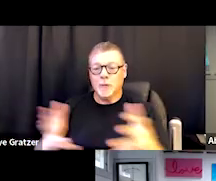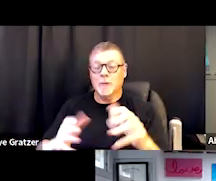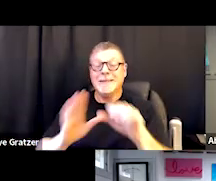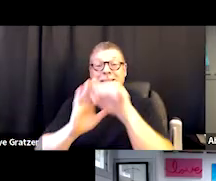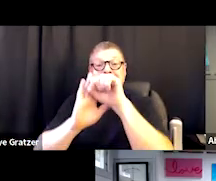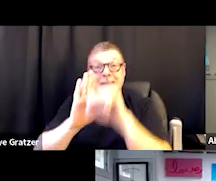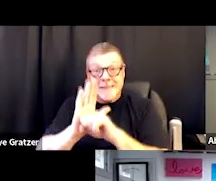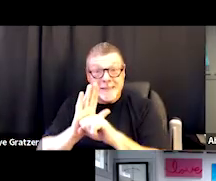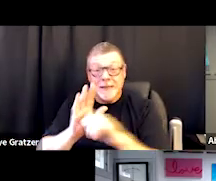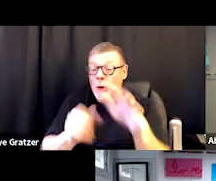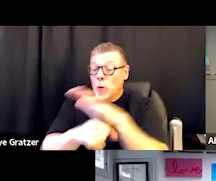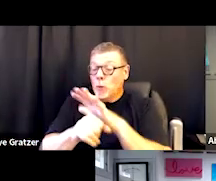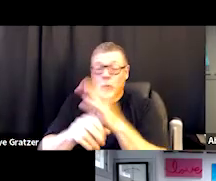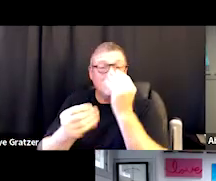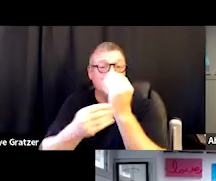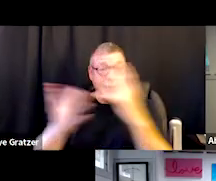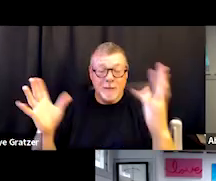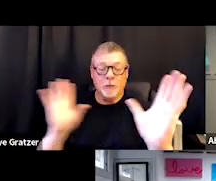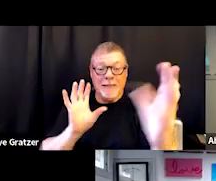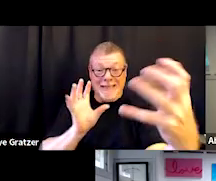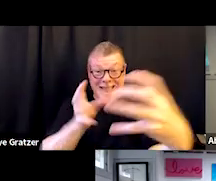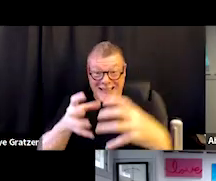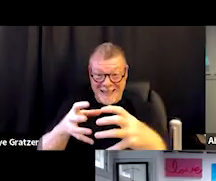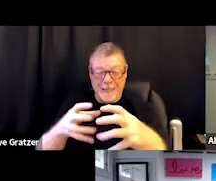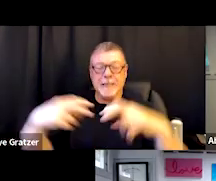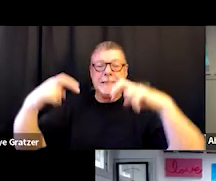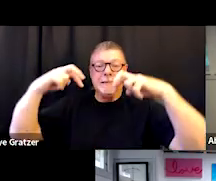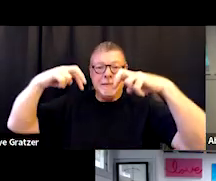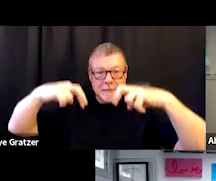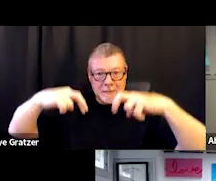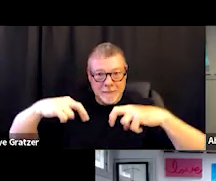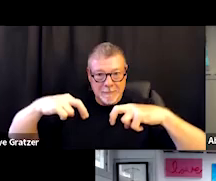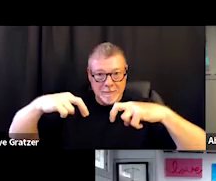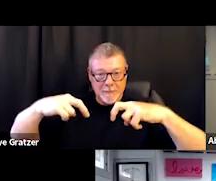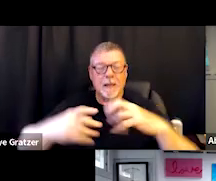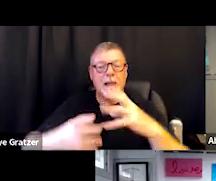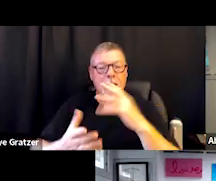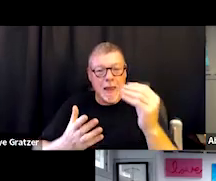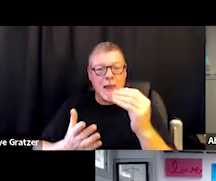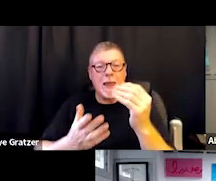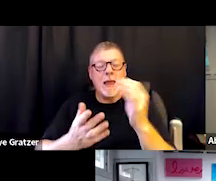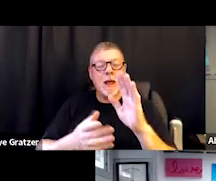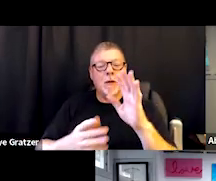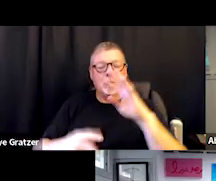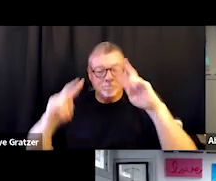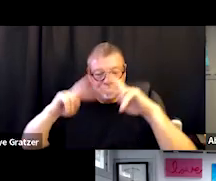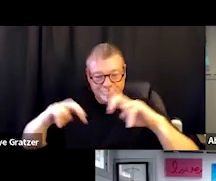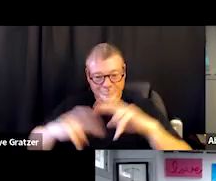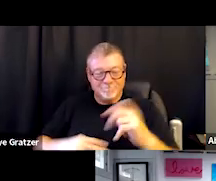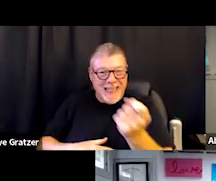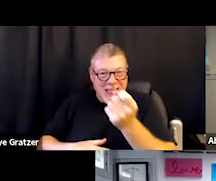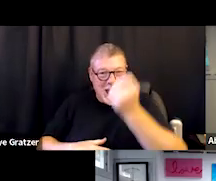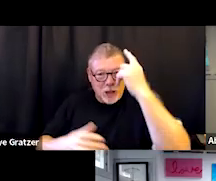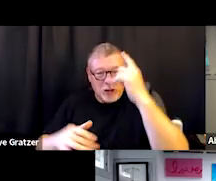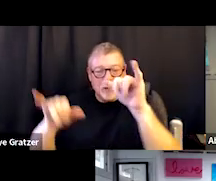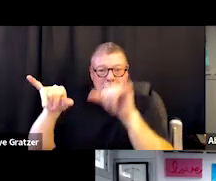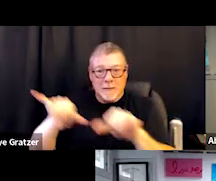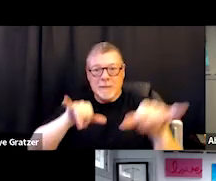to get together and sit down and flush out that standard SOAR process to make it fit